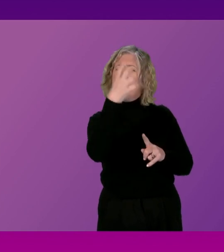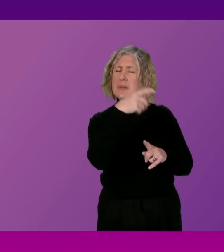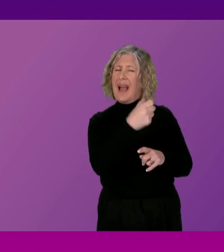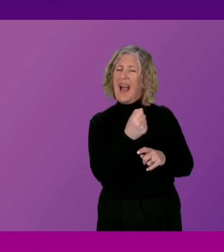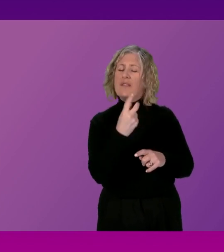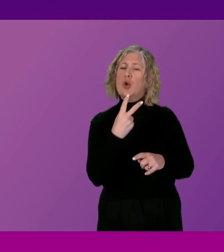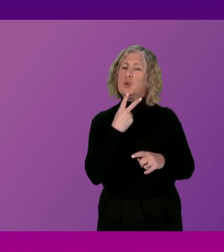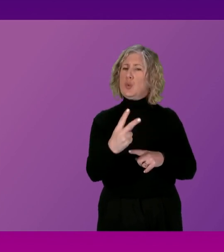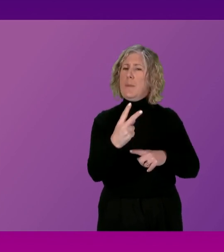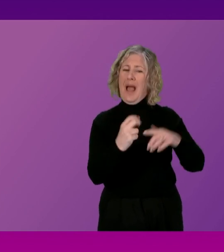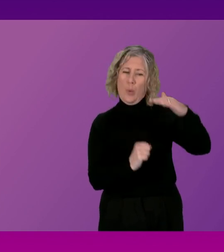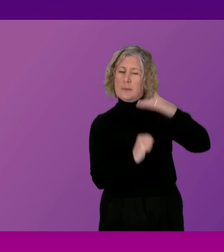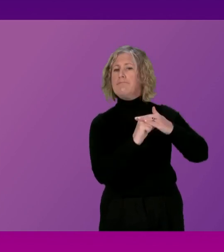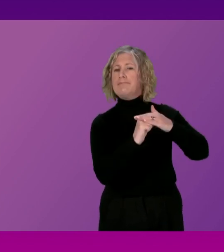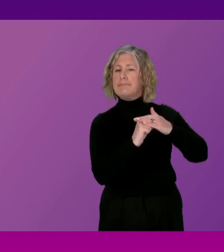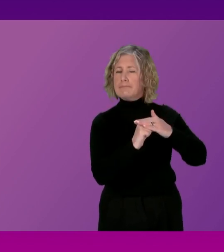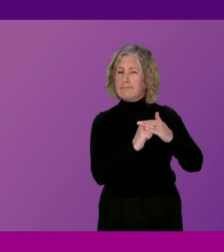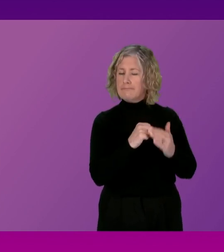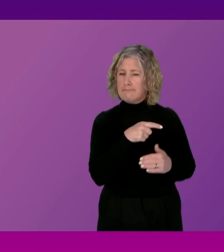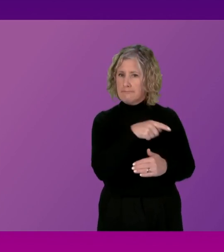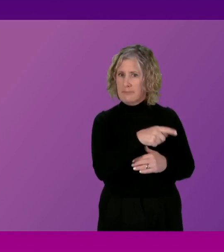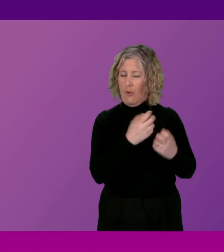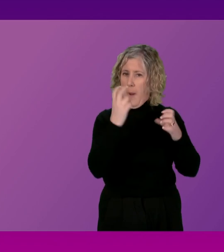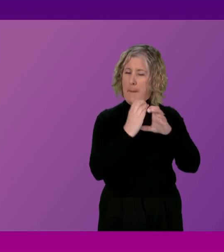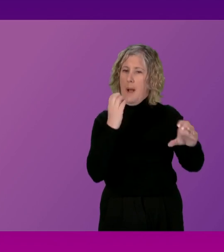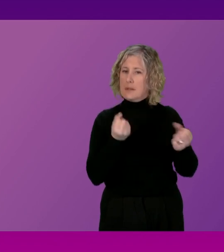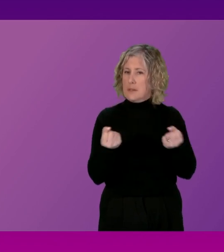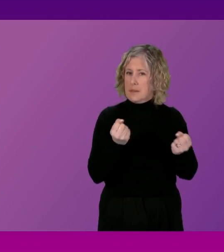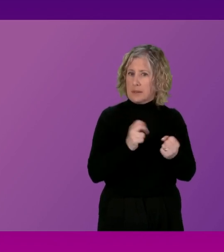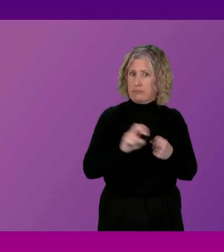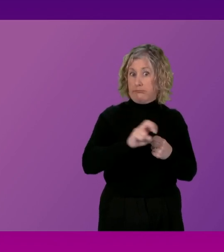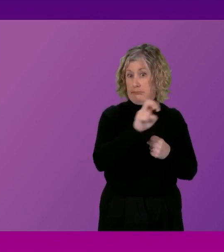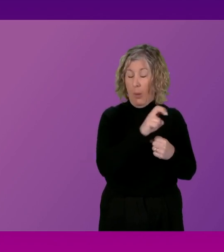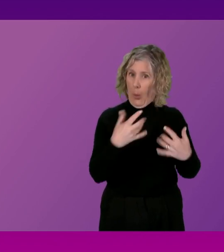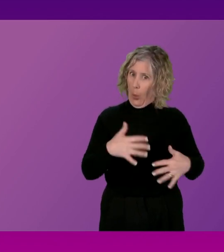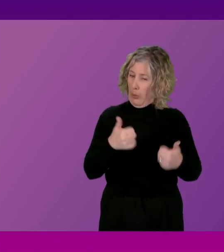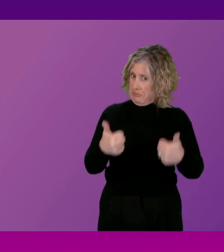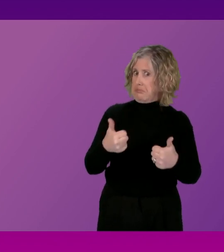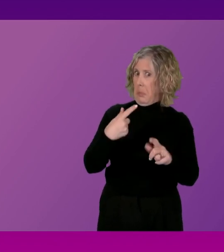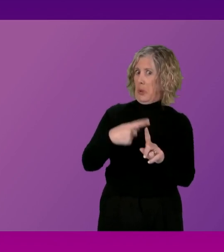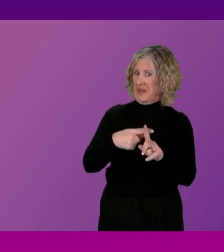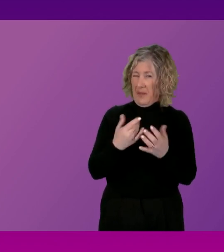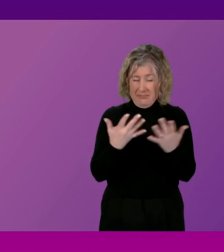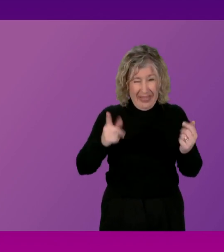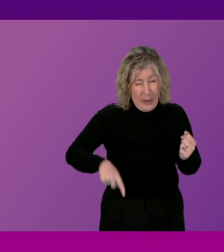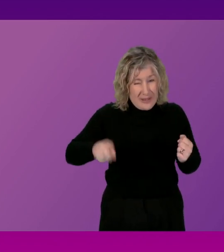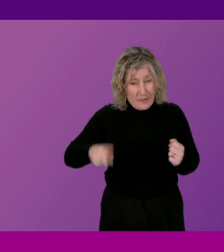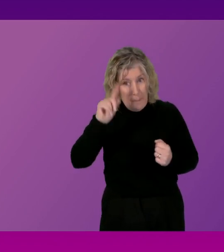is a very positive initiative. It has made a real difference for thousands of people and has encouraged more people to